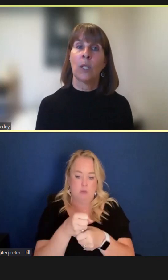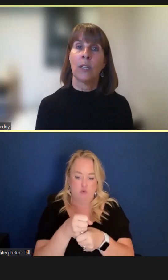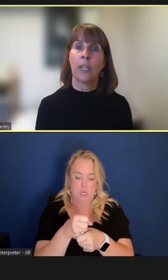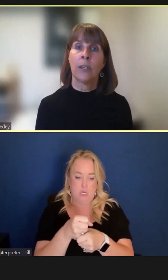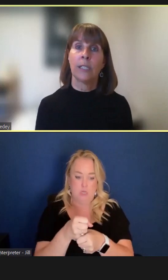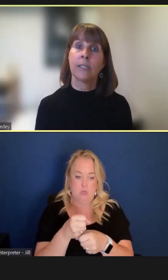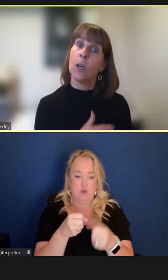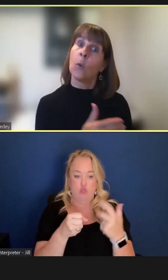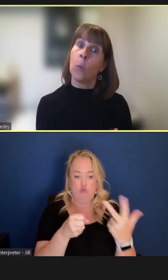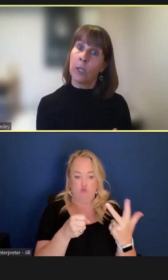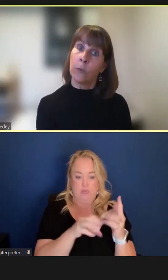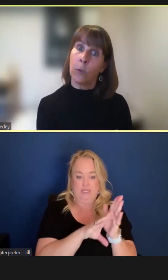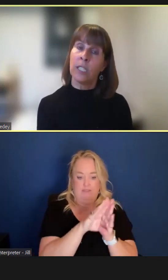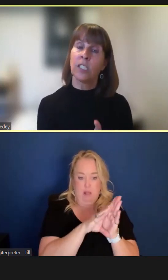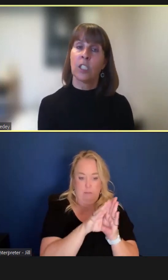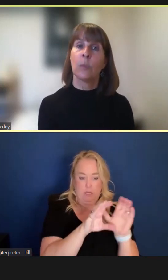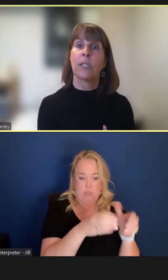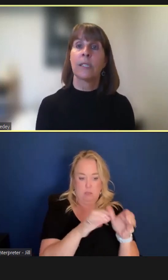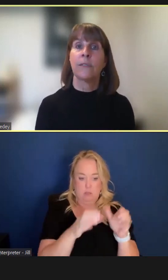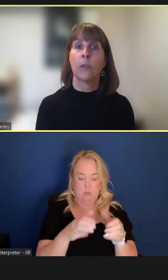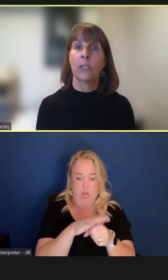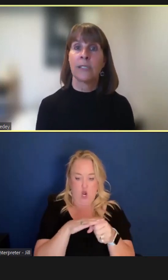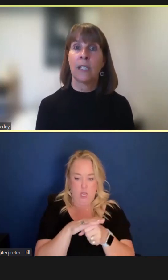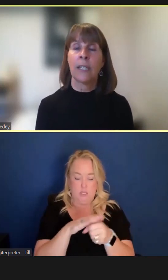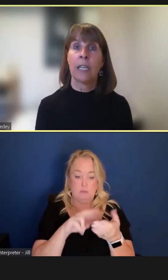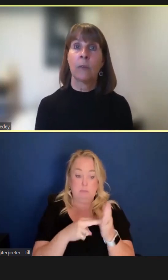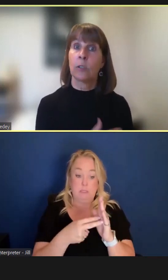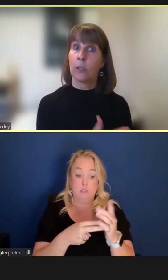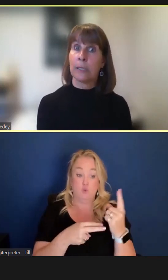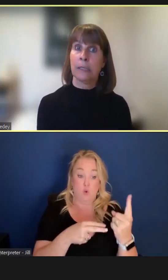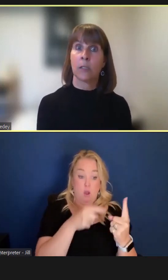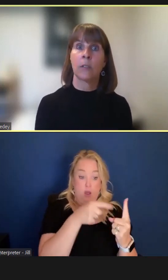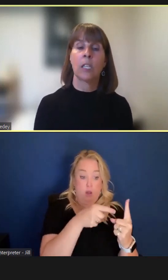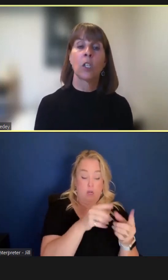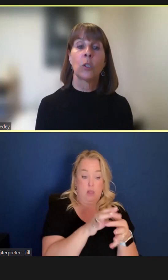areas one of which typically focuses on language or at least certainly includes